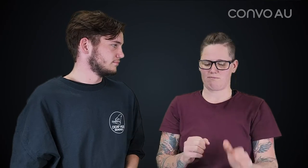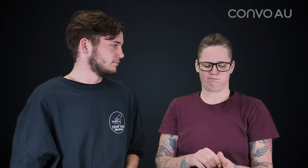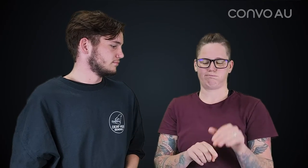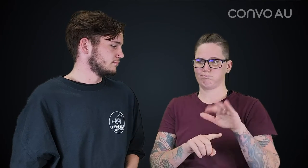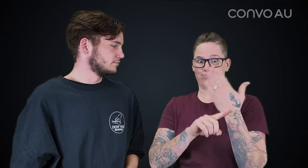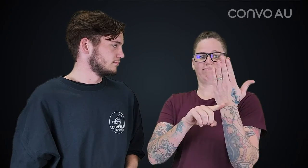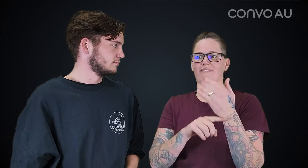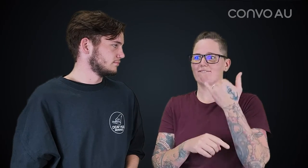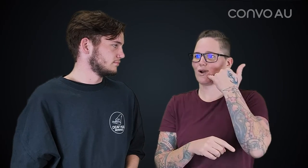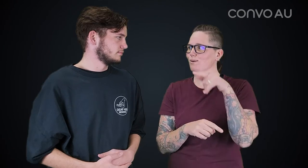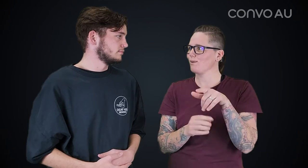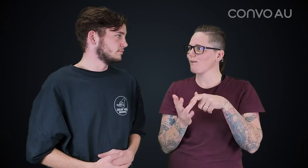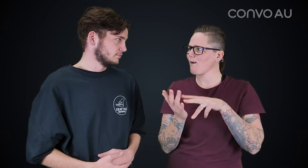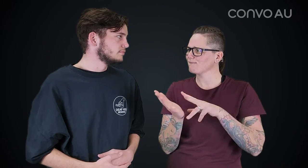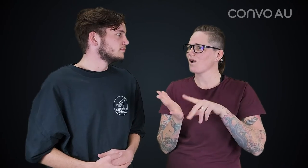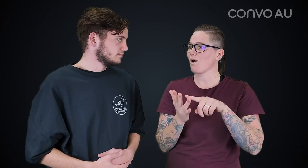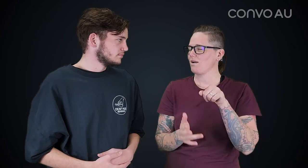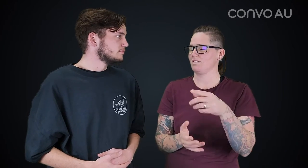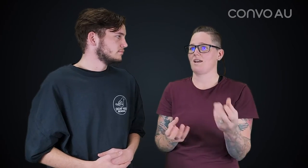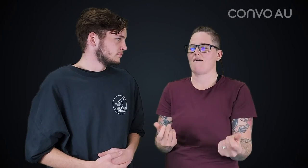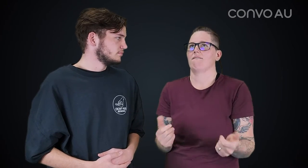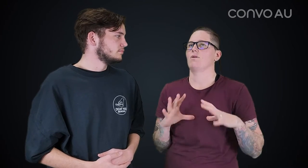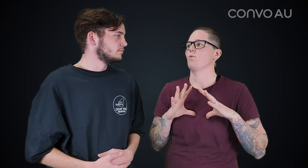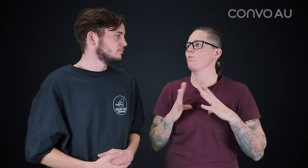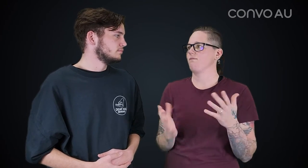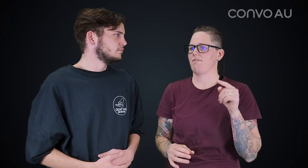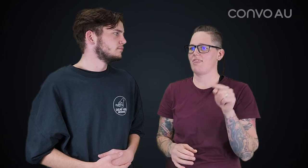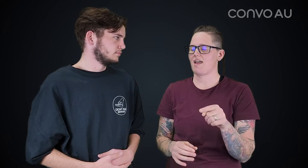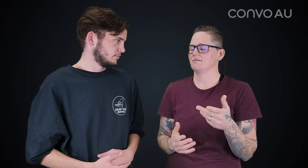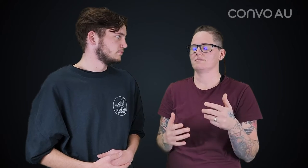But now, we have convenient access to Auslan interpreters through the Convo Australia app.